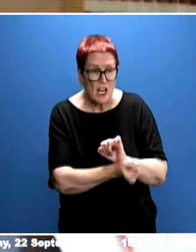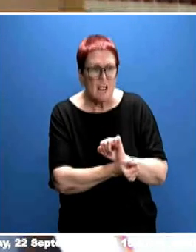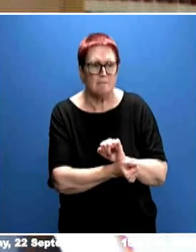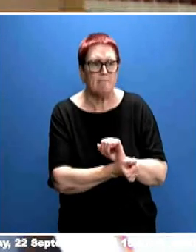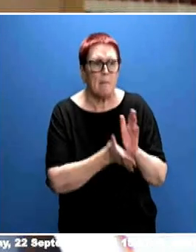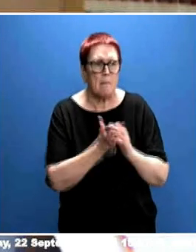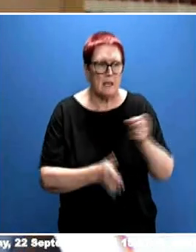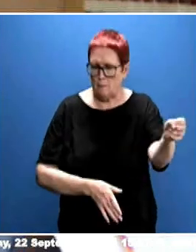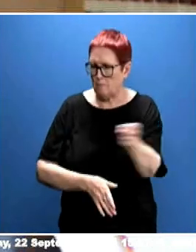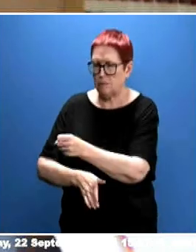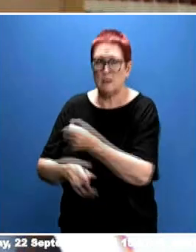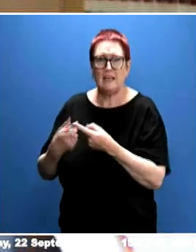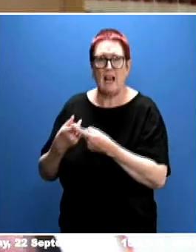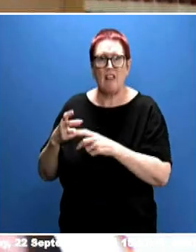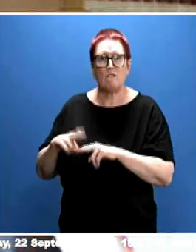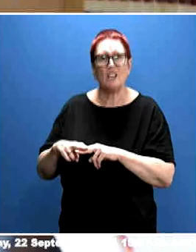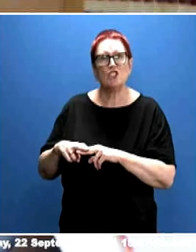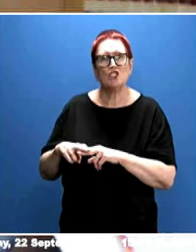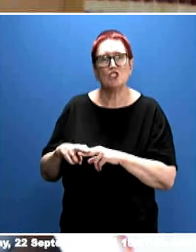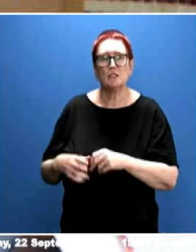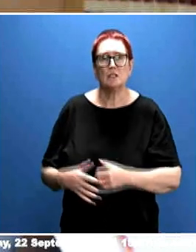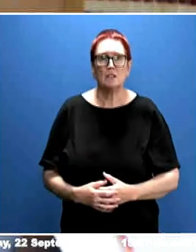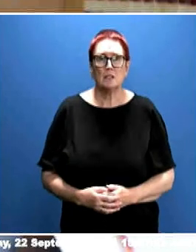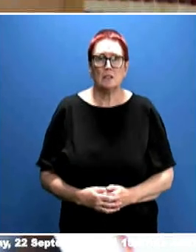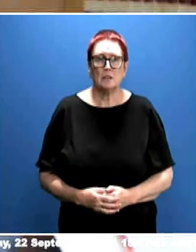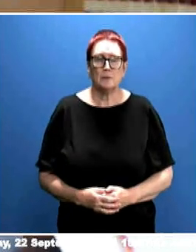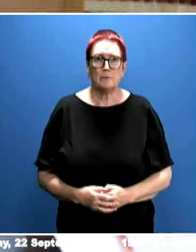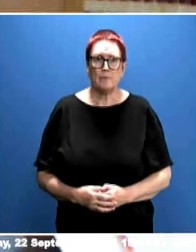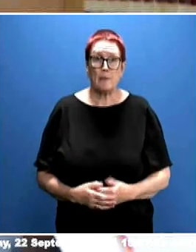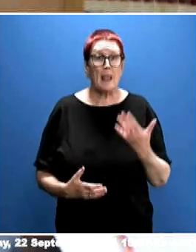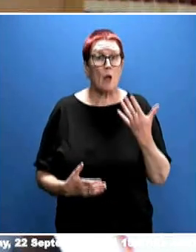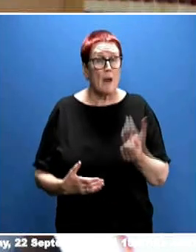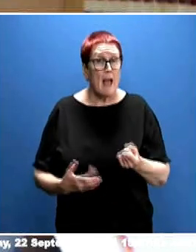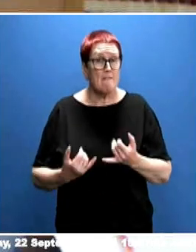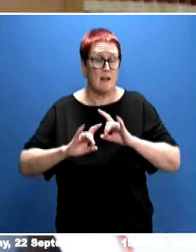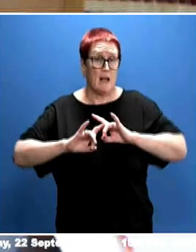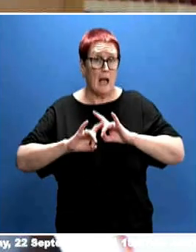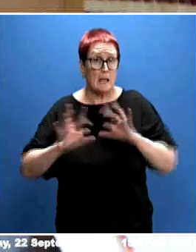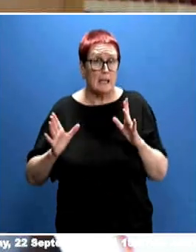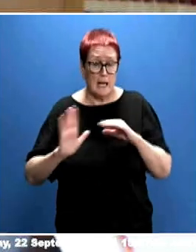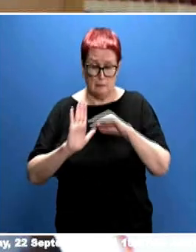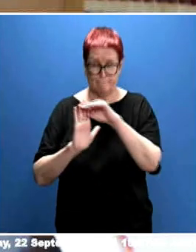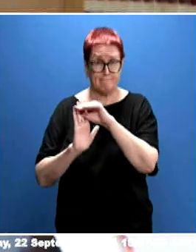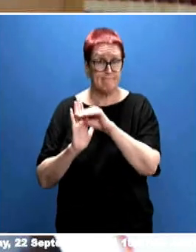We do have a very clear test, and we make sure that it isn't for further